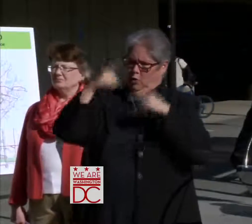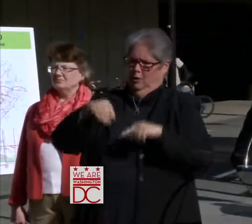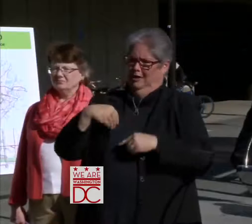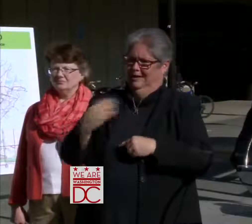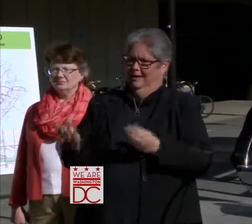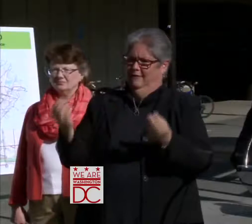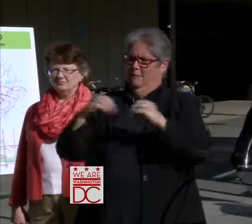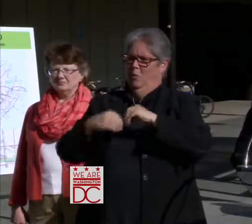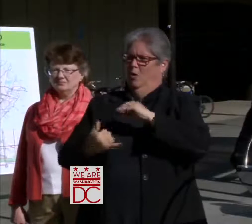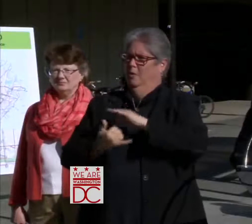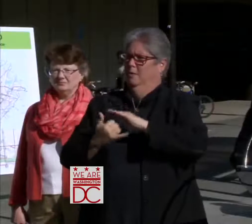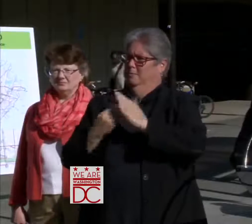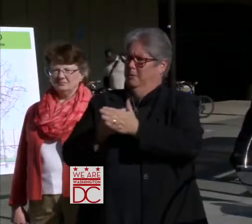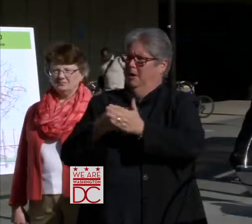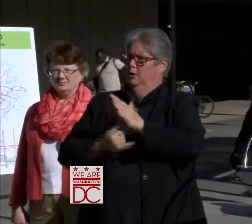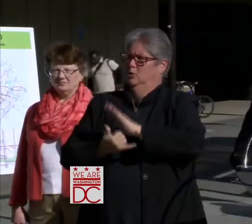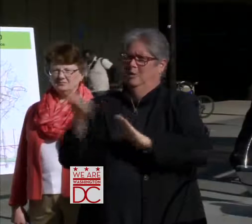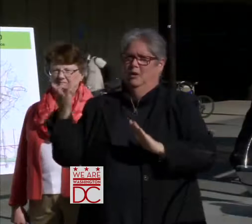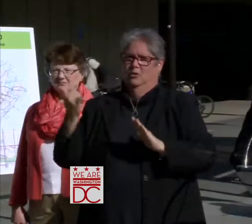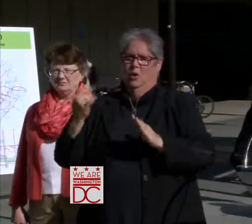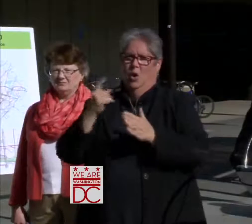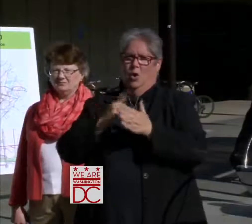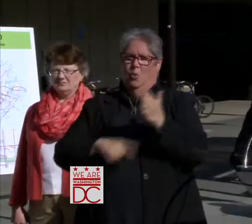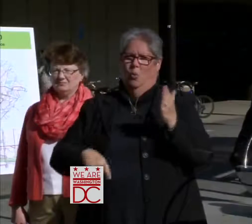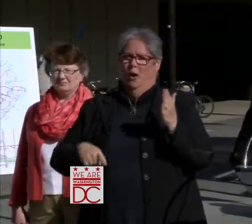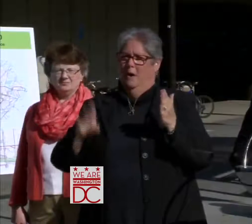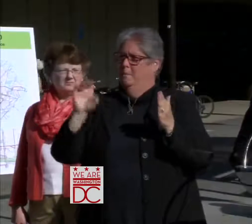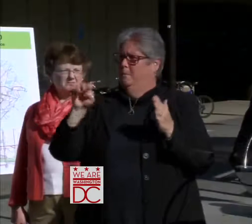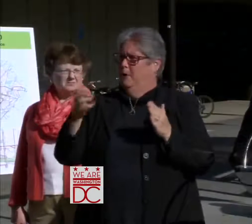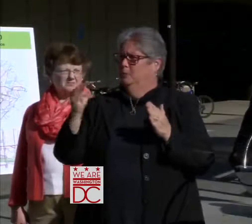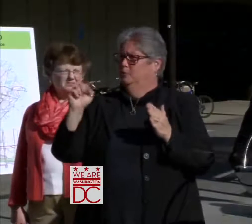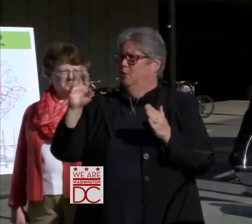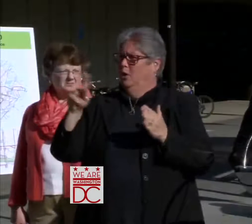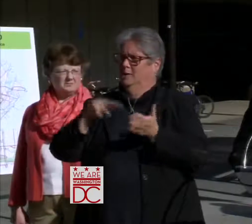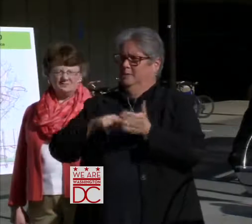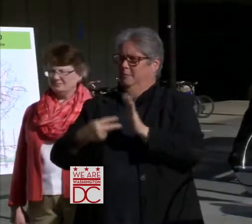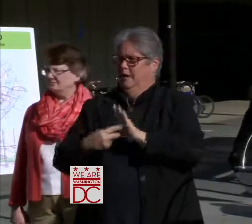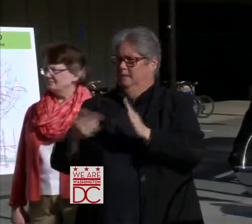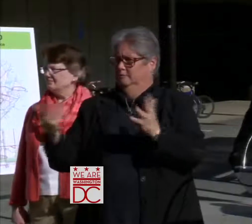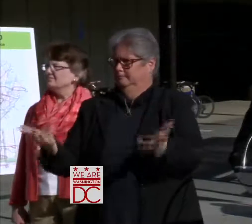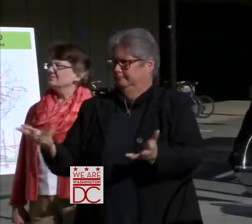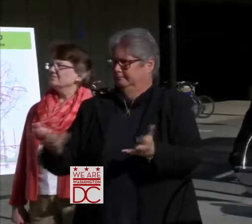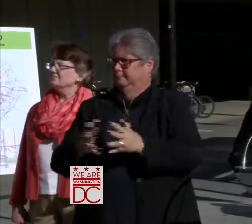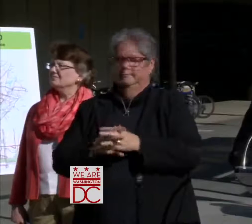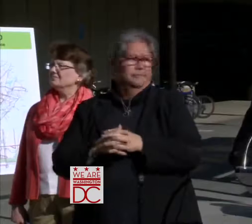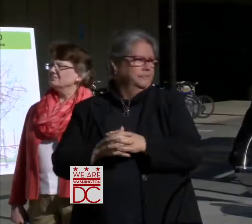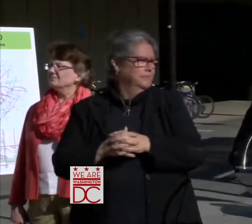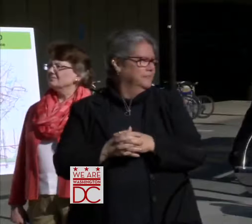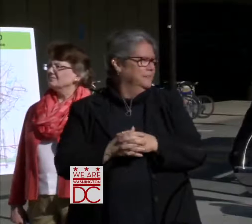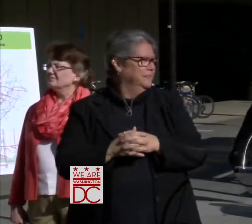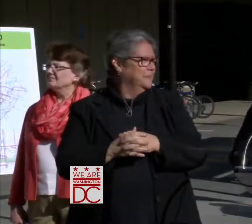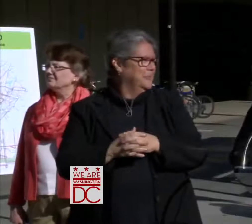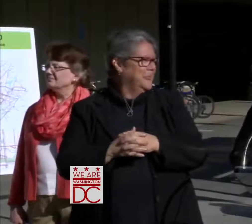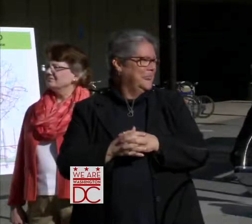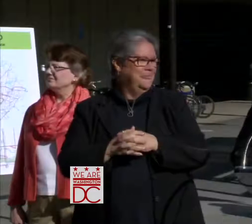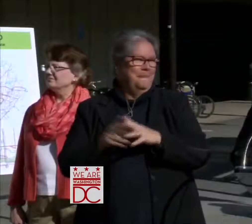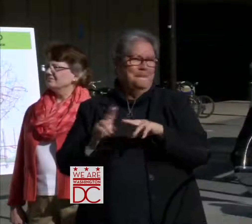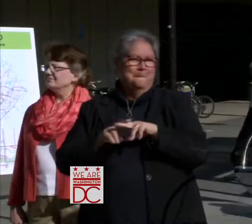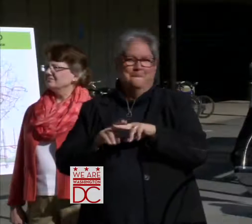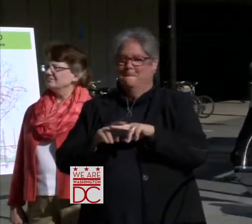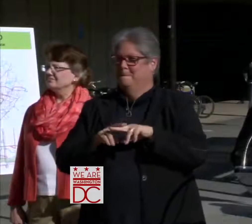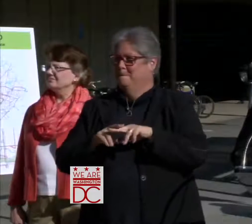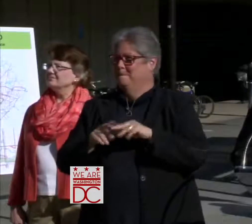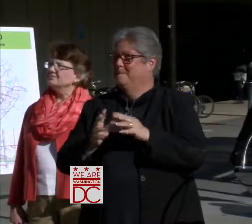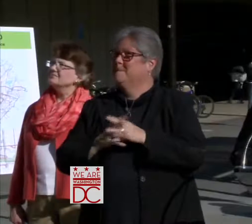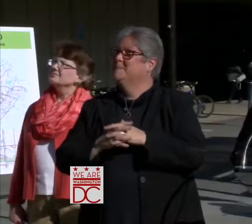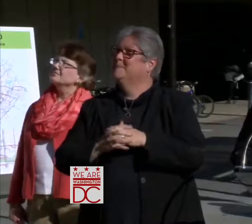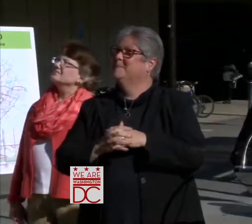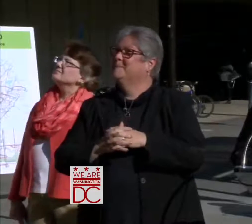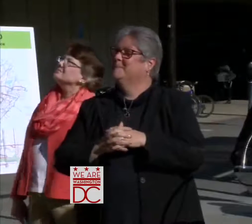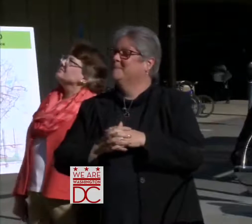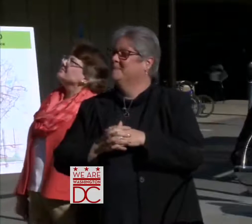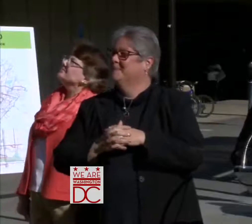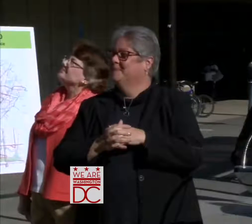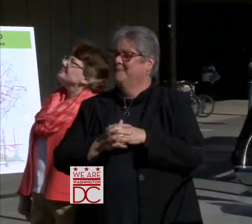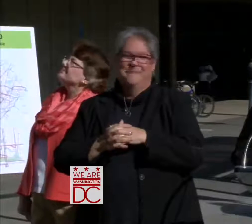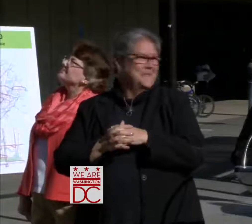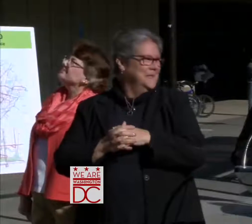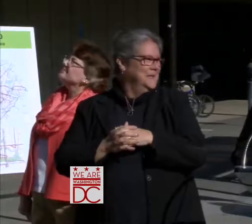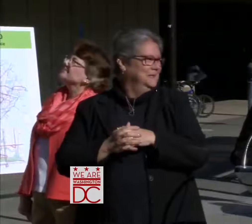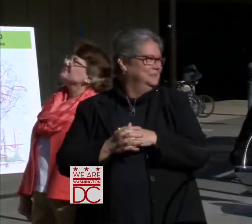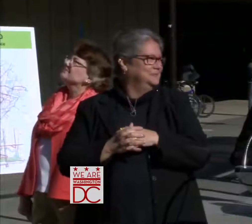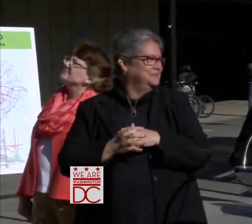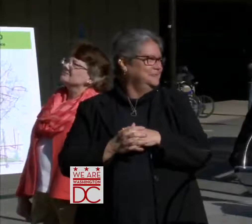WHAT CAN THEY LOOK AT TO SEE THAT METRO IS IMPROVING?